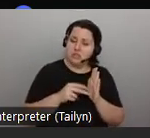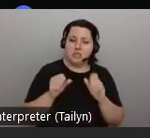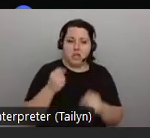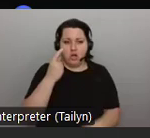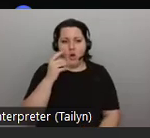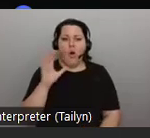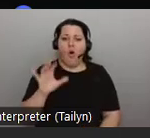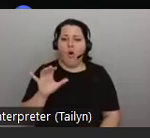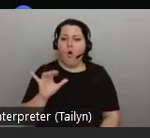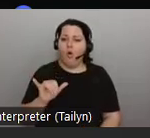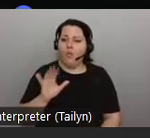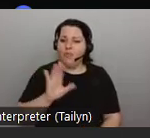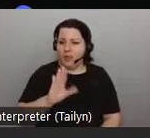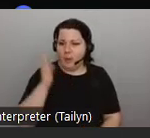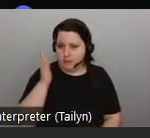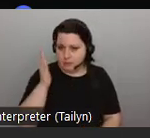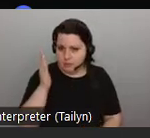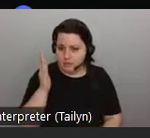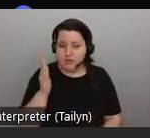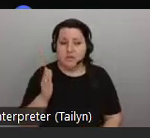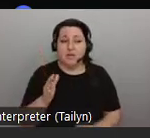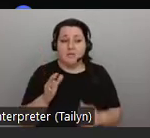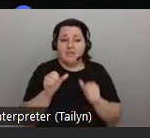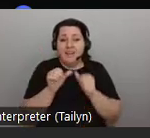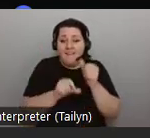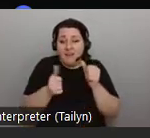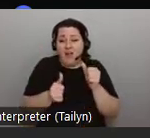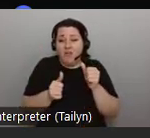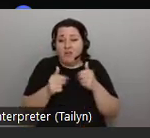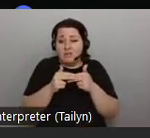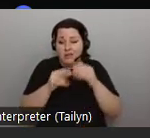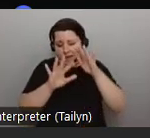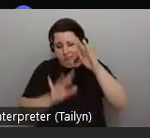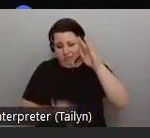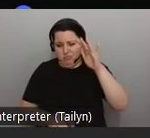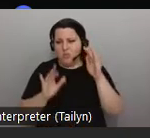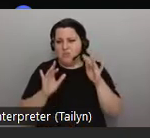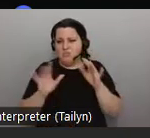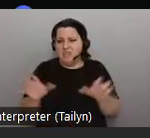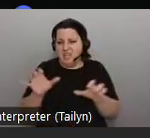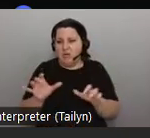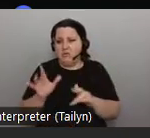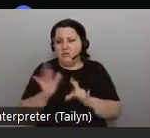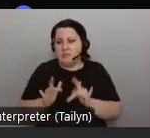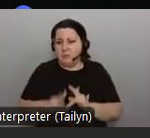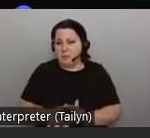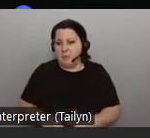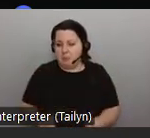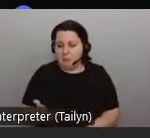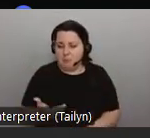up in the reading order so it reads first. Or I can make it decorative so it skips that if it's not